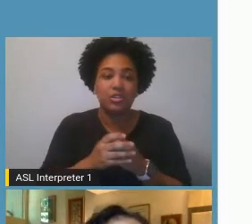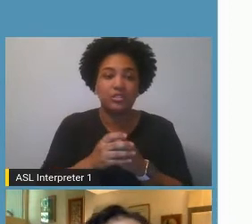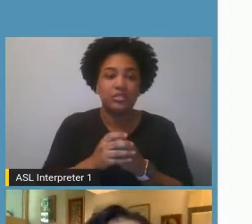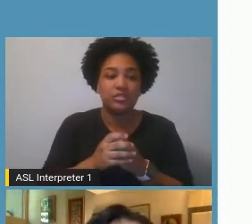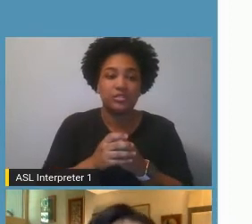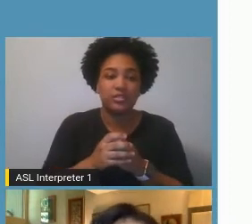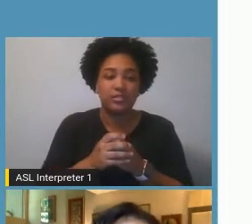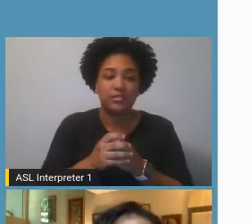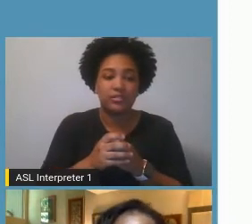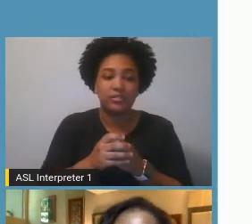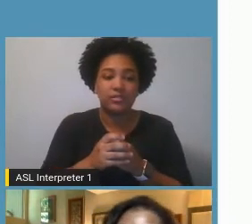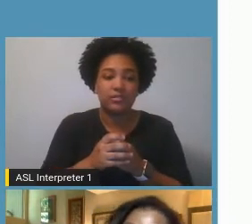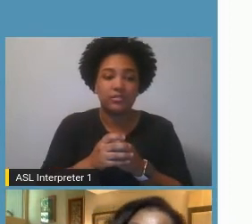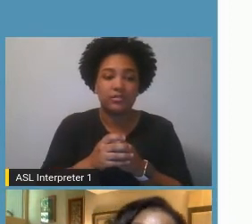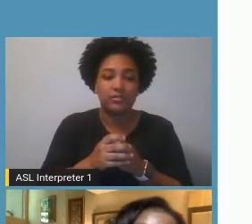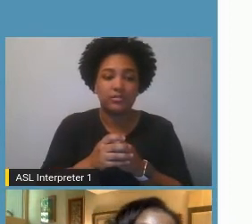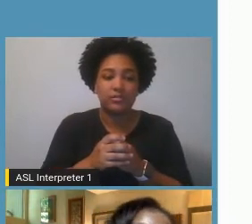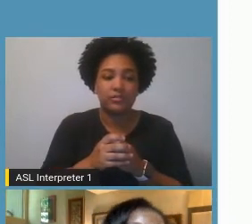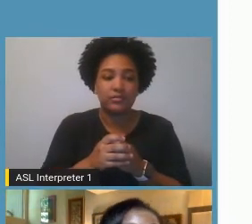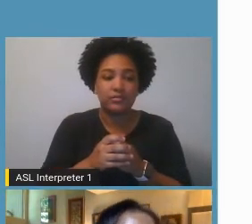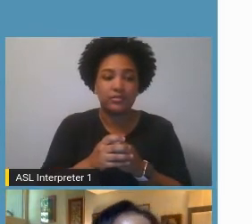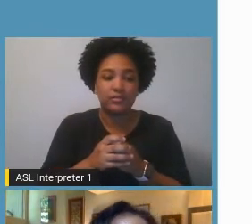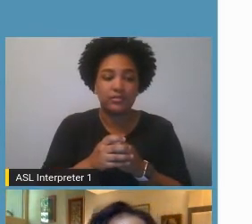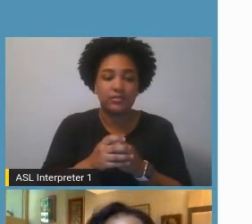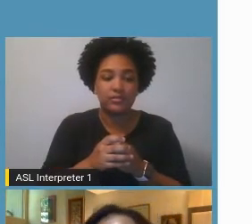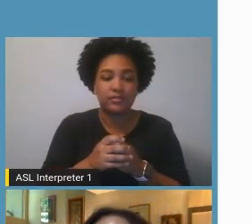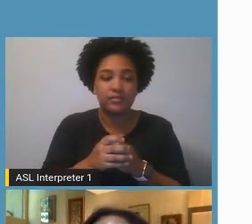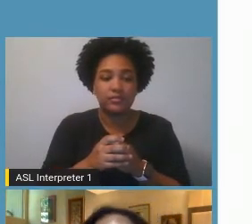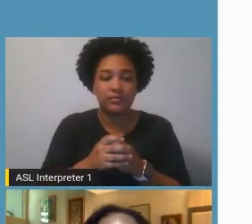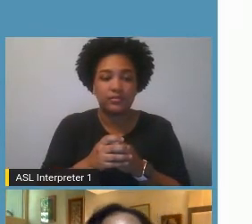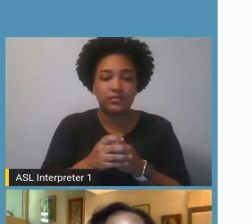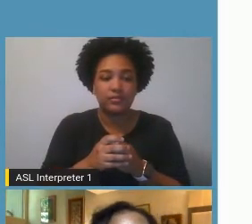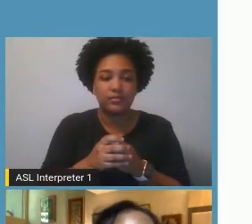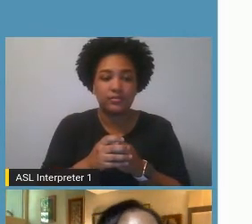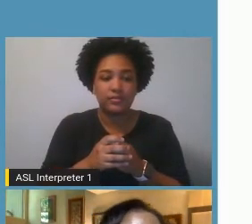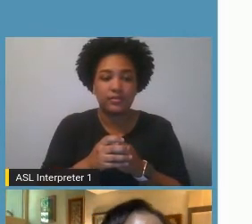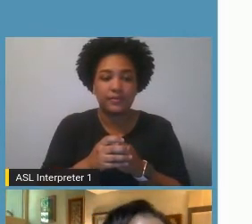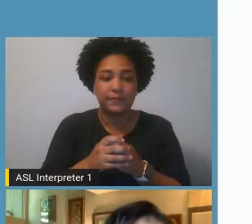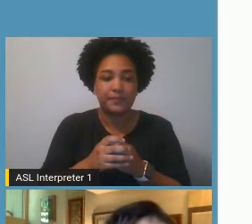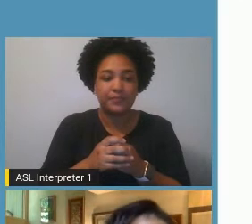IT department, who will do the database integration, who will write the scripts and